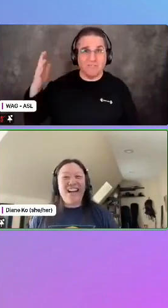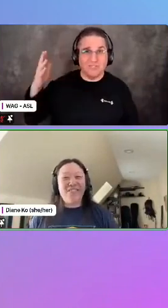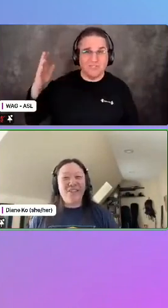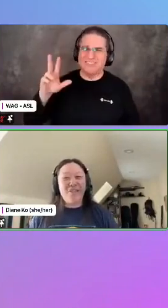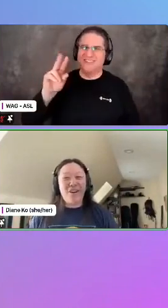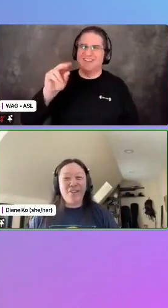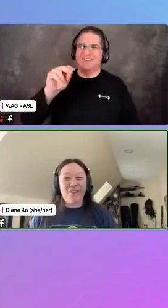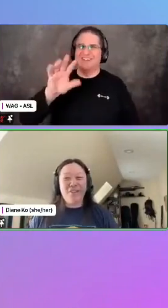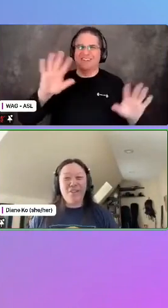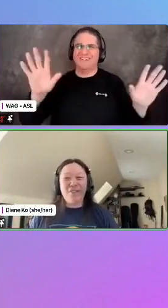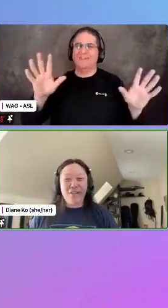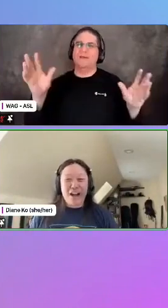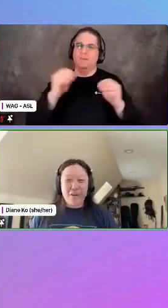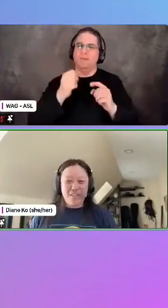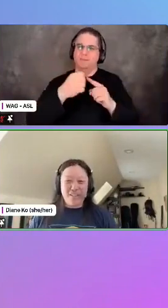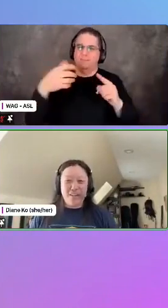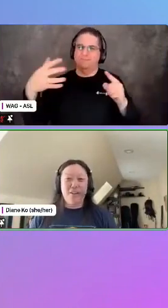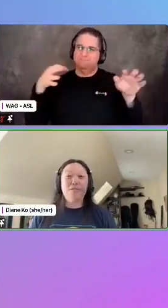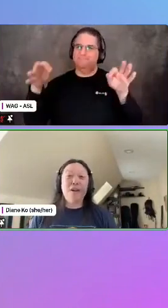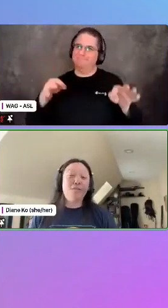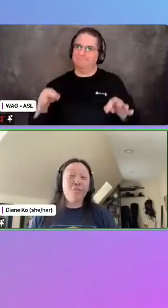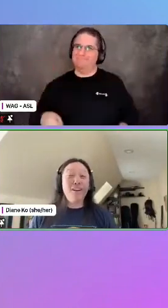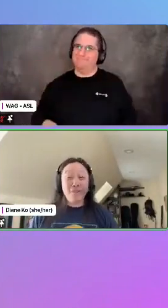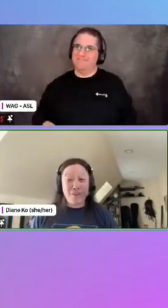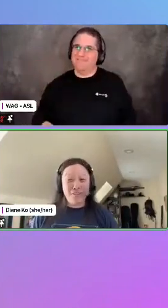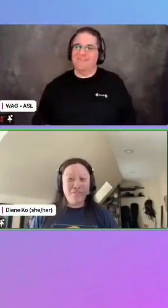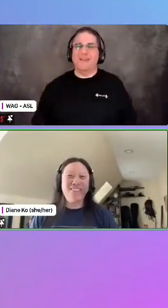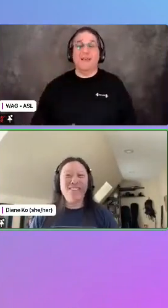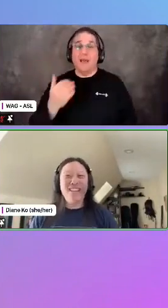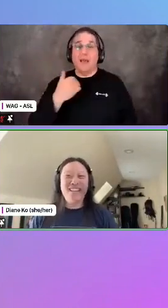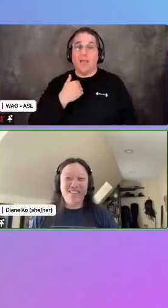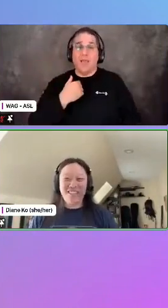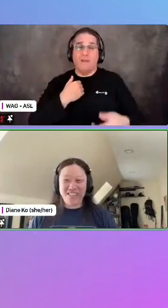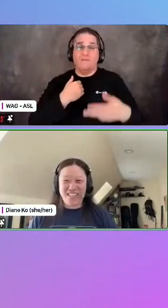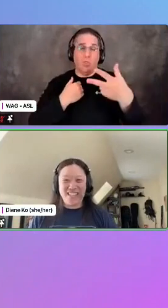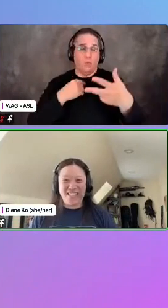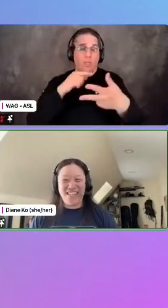is [Diane Ko] Thank you Kelly. Hi everyone. My name